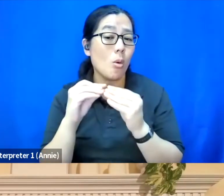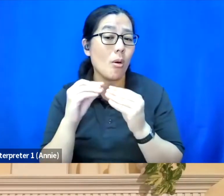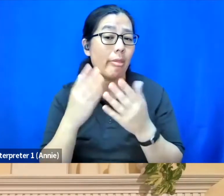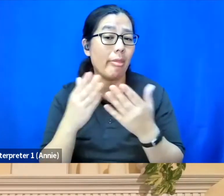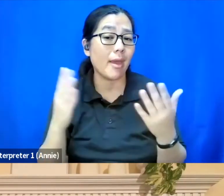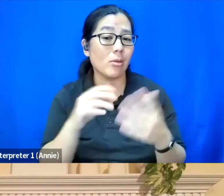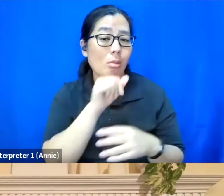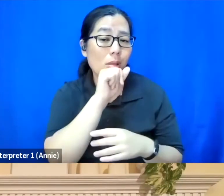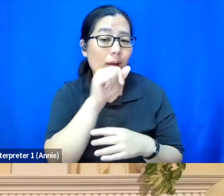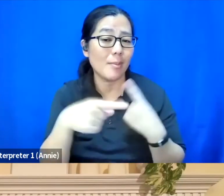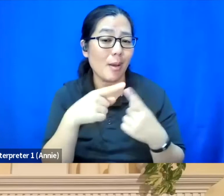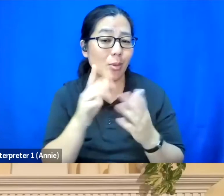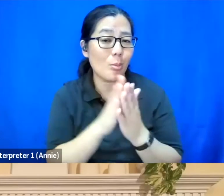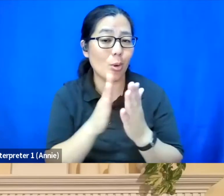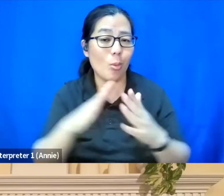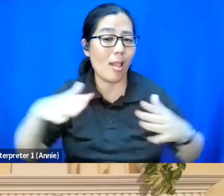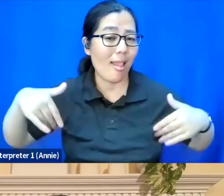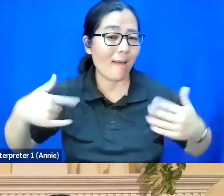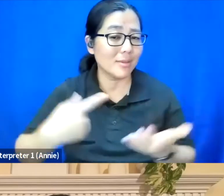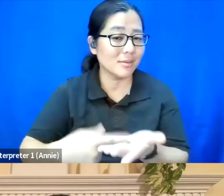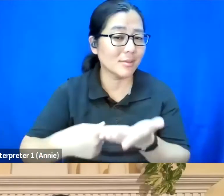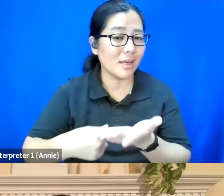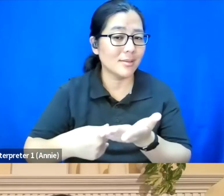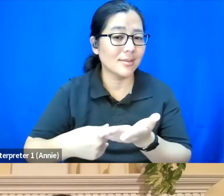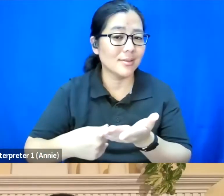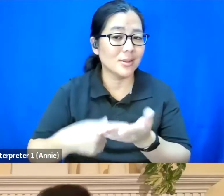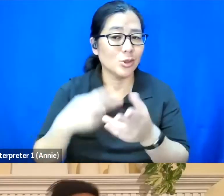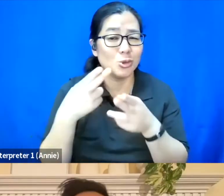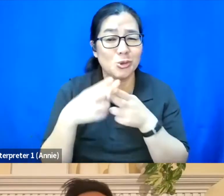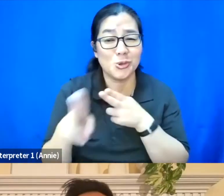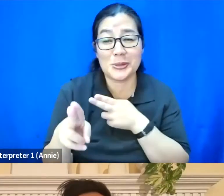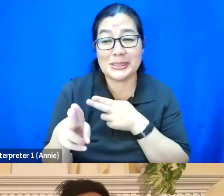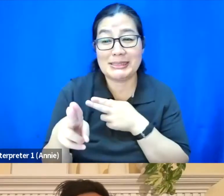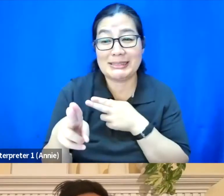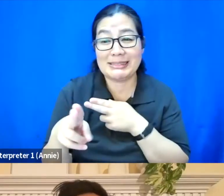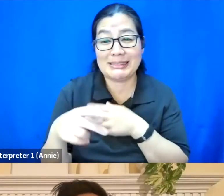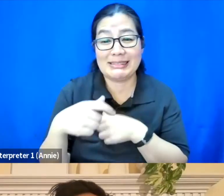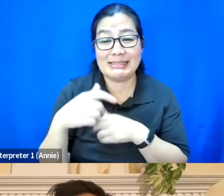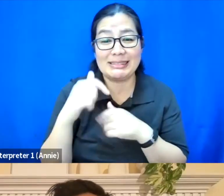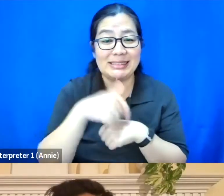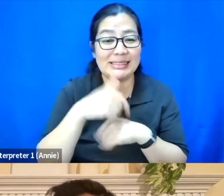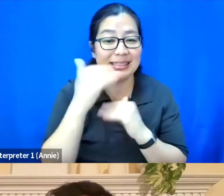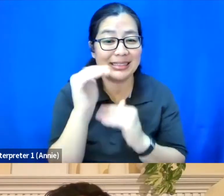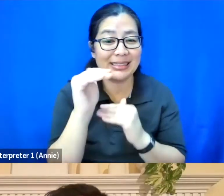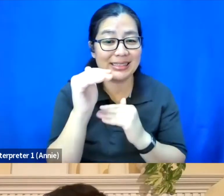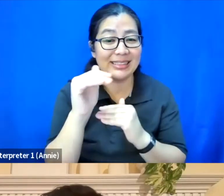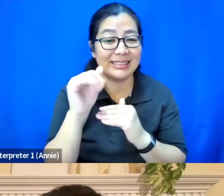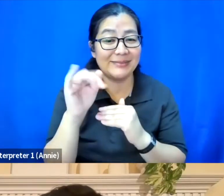I -- I really -- 'enjoyed' is a weird word, but I really enjoyed that conversation.